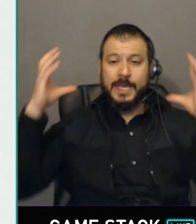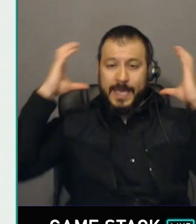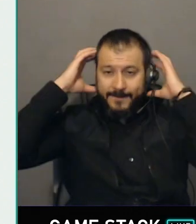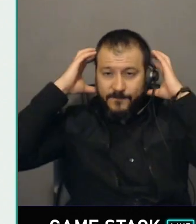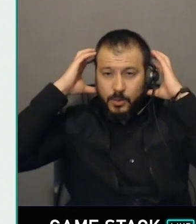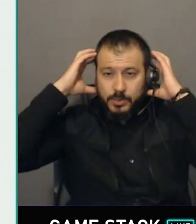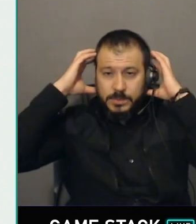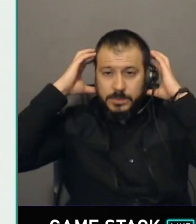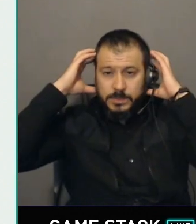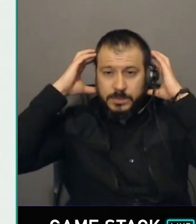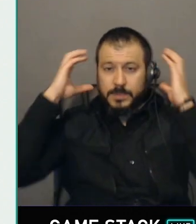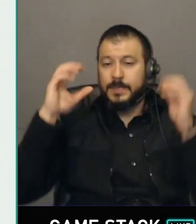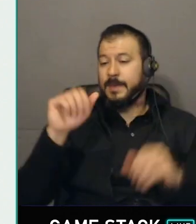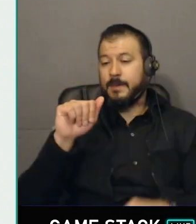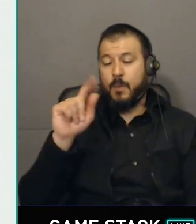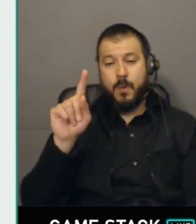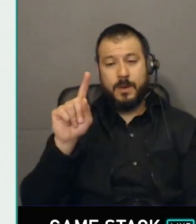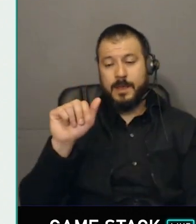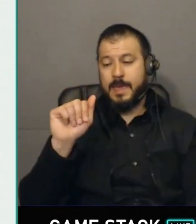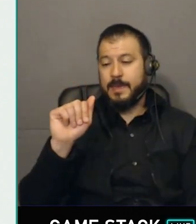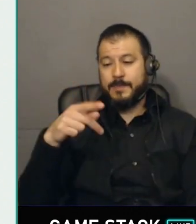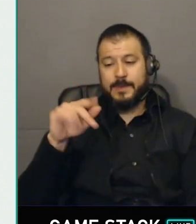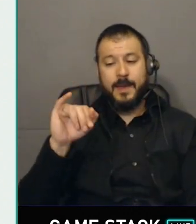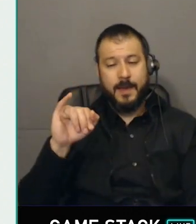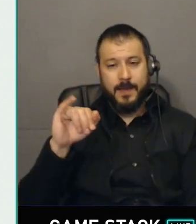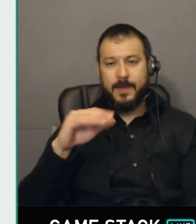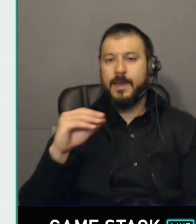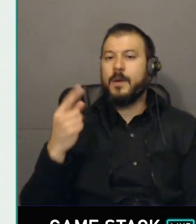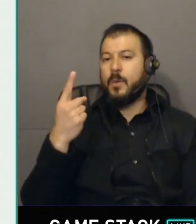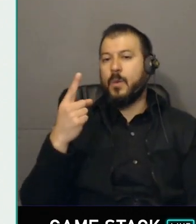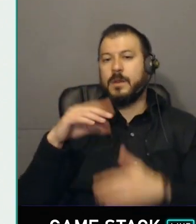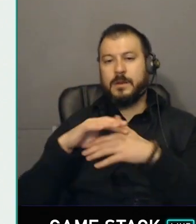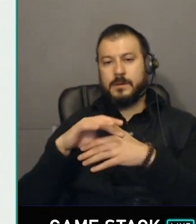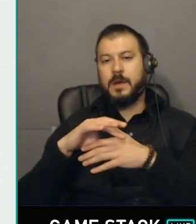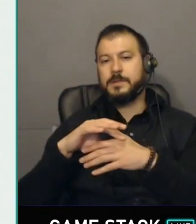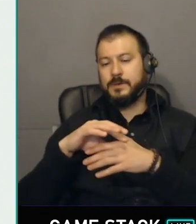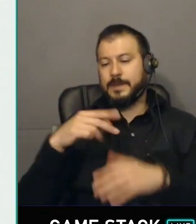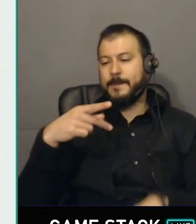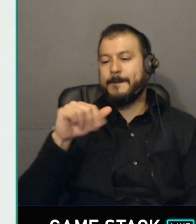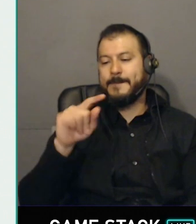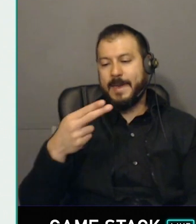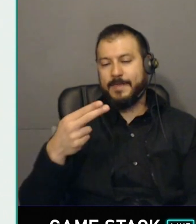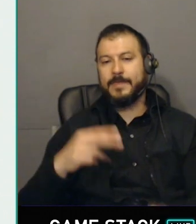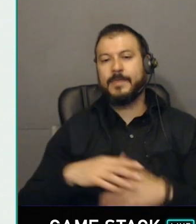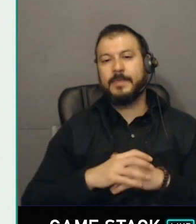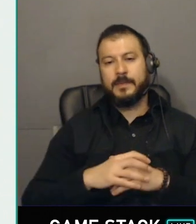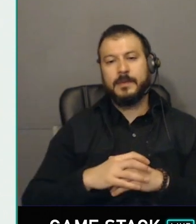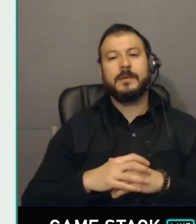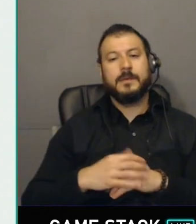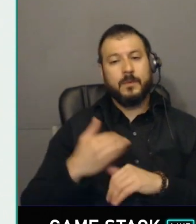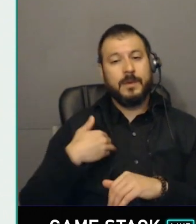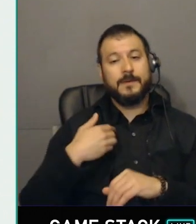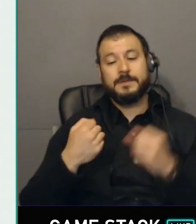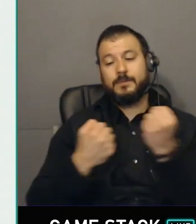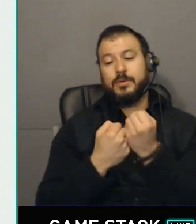API, and by extension a single content authoring path. We have support for two different kinds of